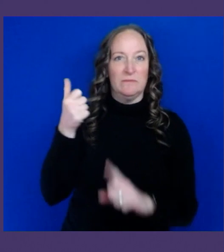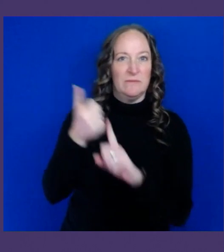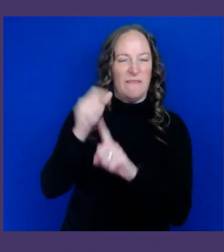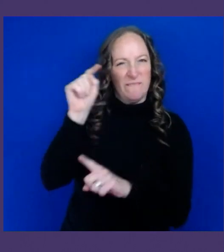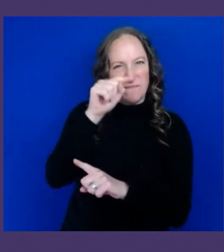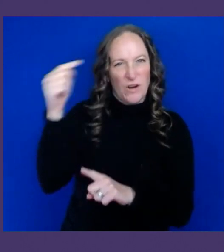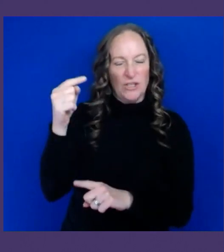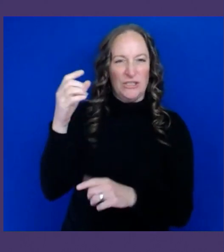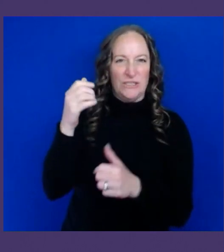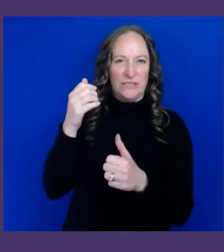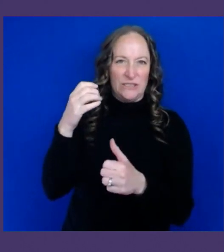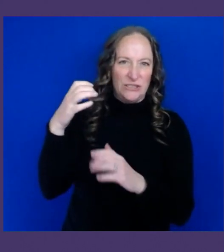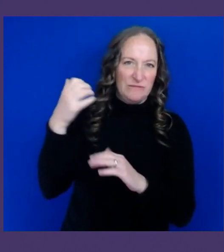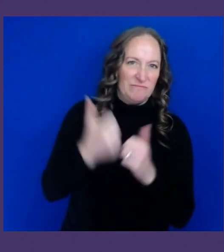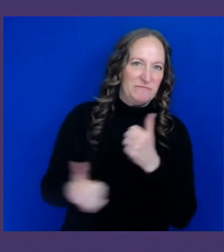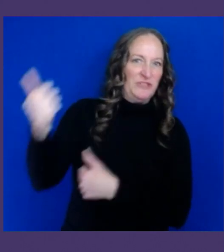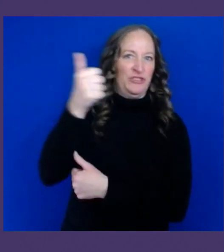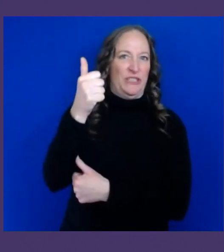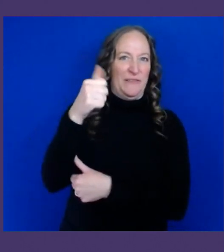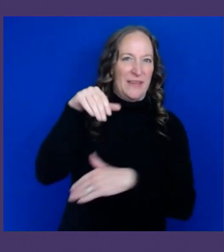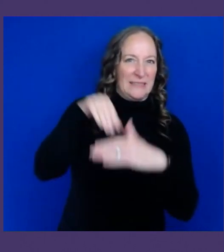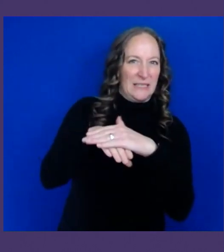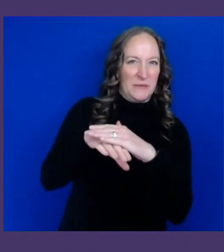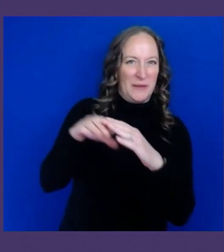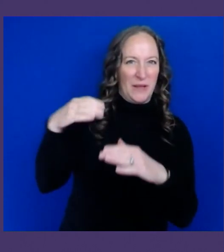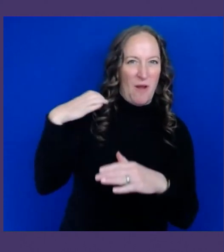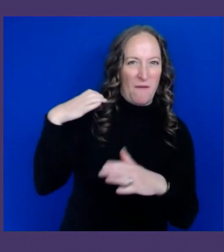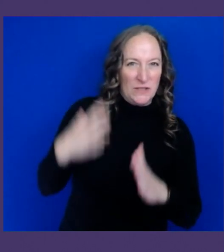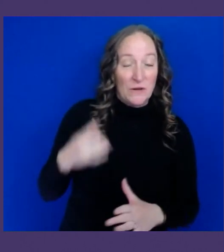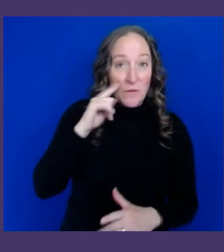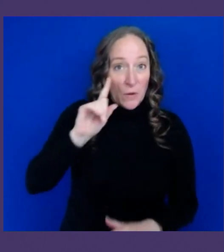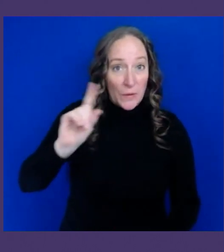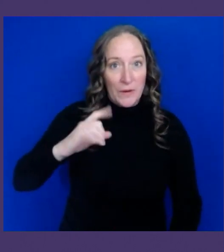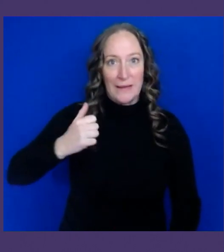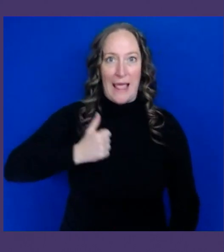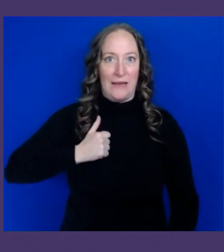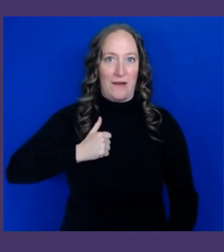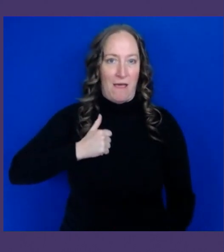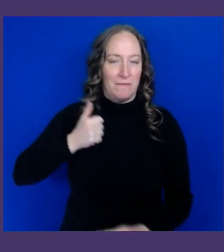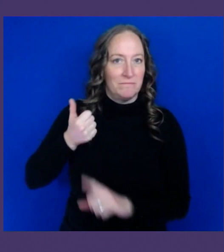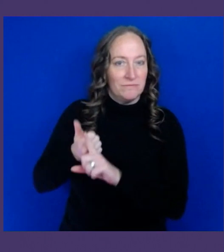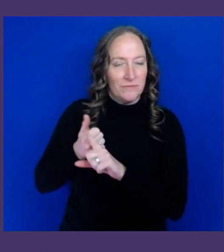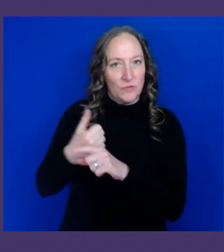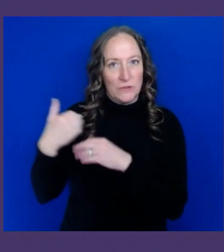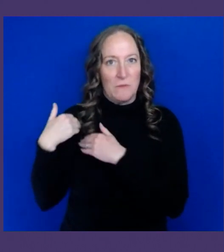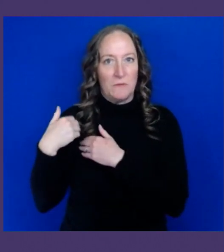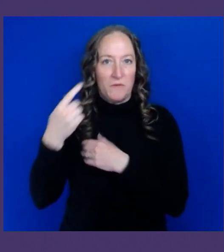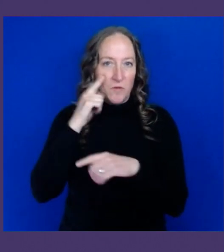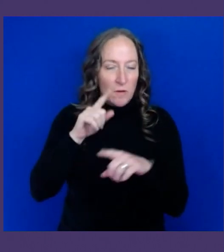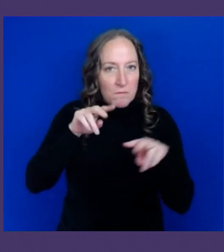As part of that role, she is responsible for monitoring and reporting on the implementation of the Accessible Canada Act,